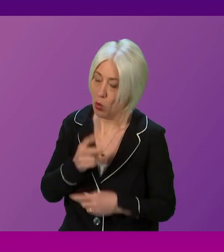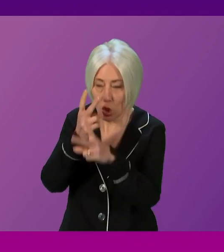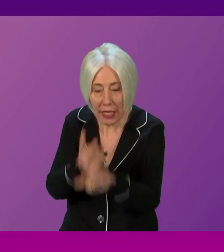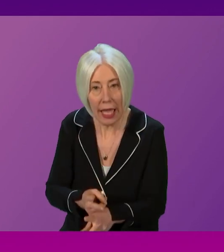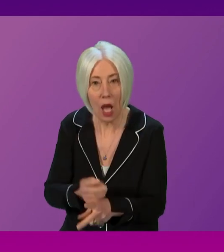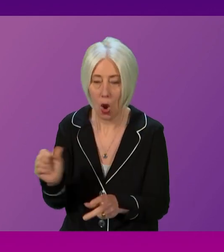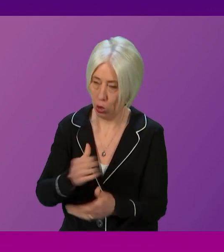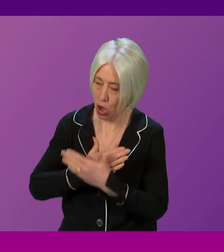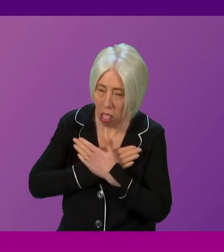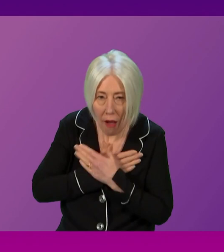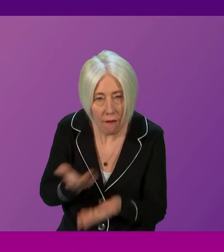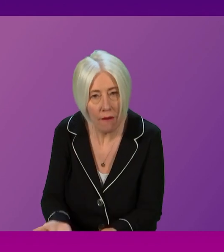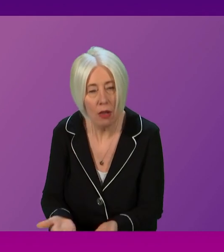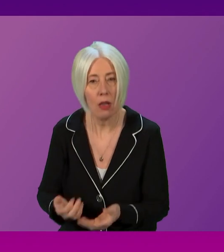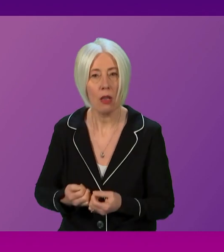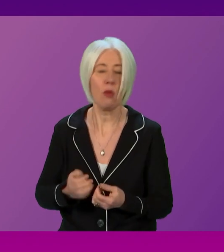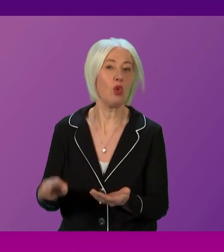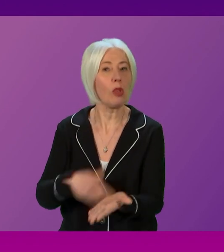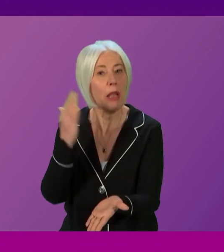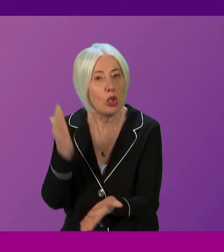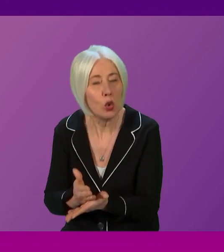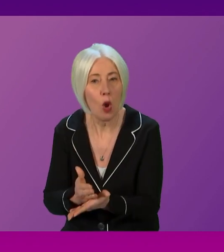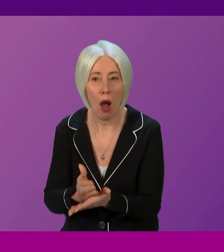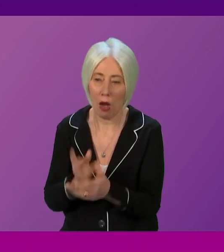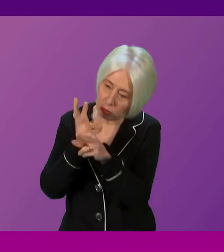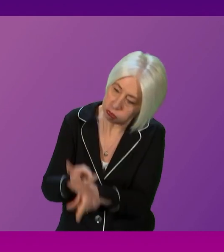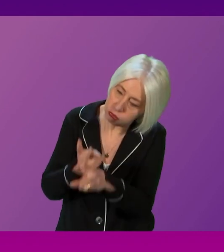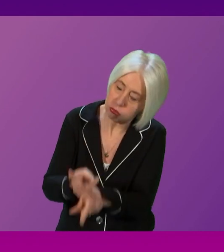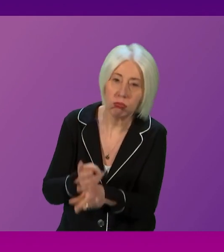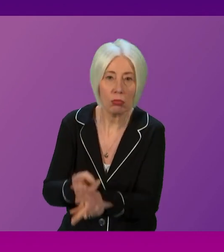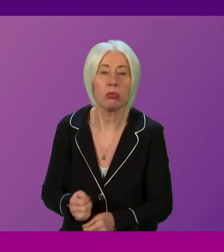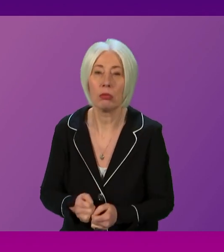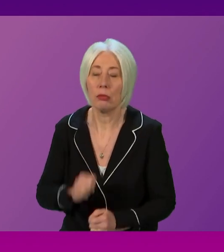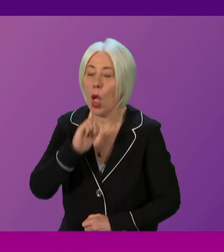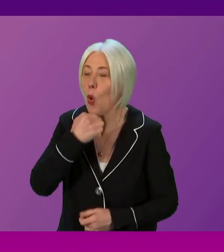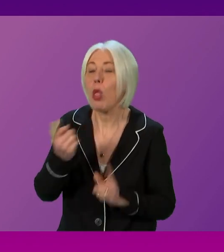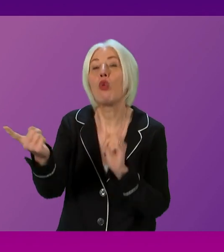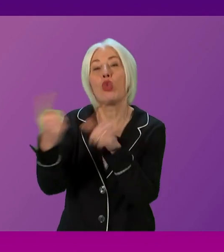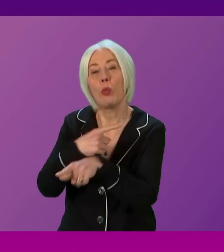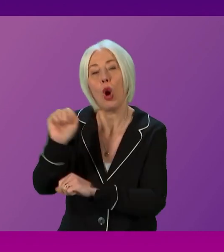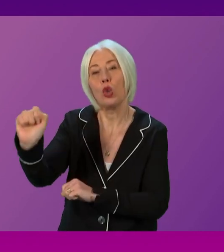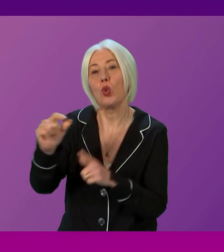and love them and ensure that they are looked after. I will respond to Paul Sweeney’s question